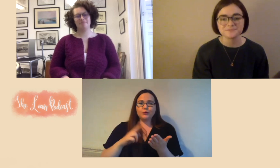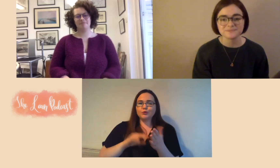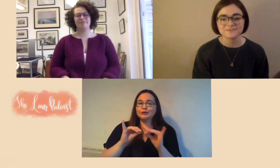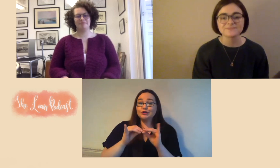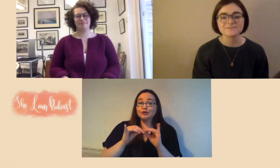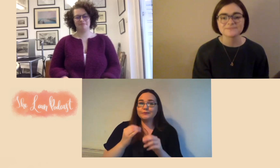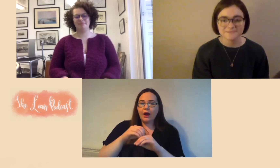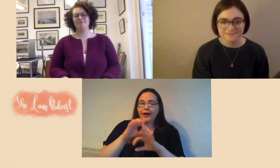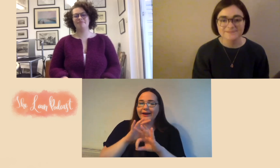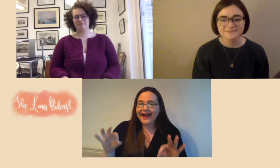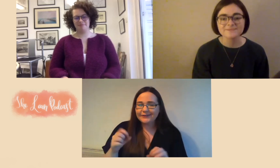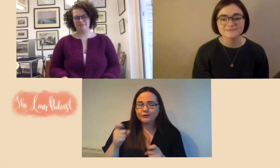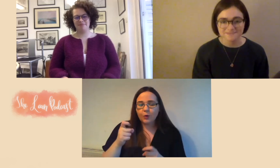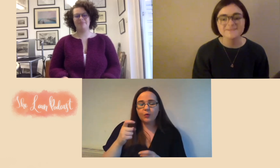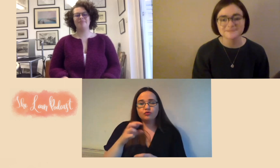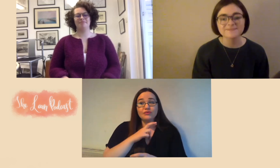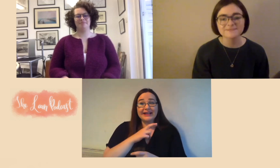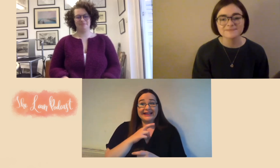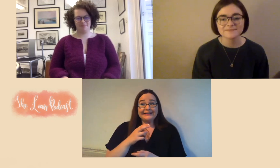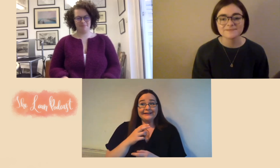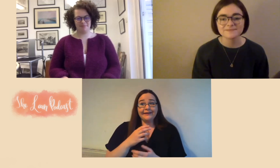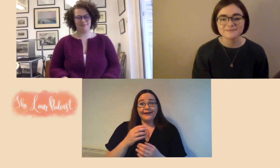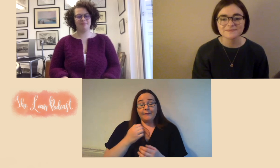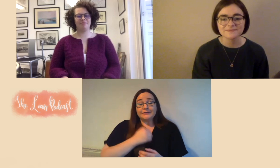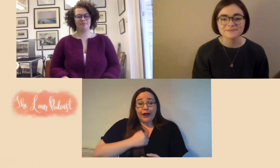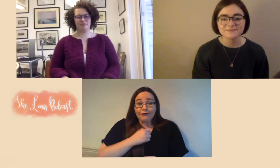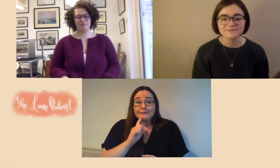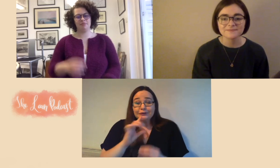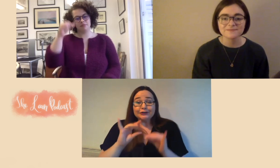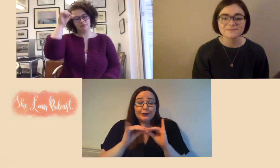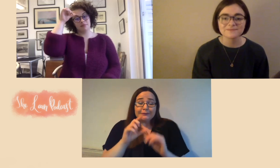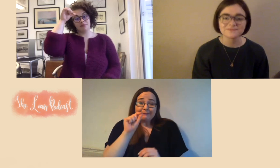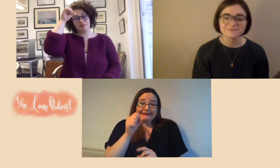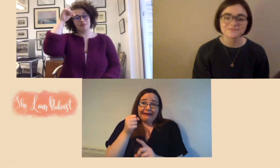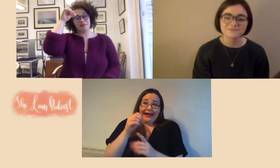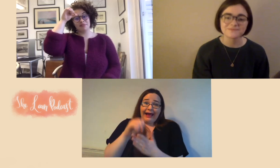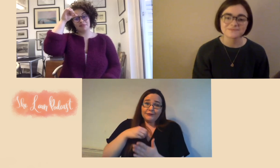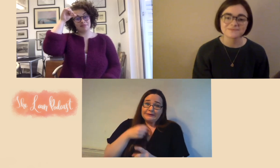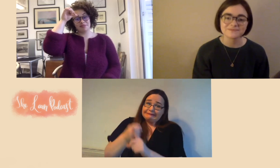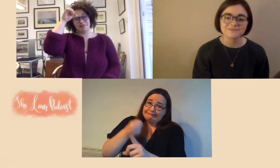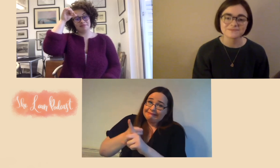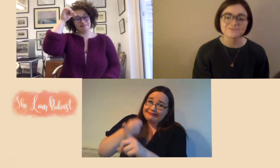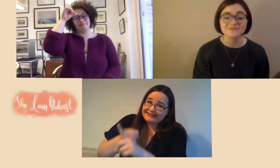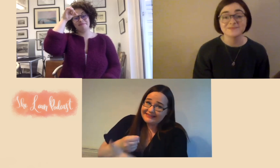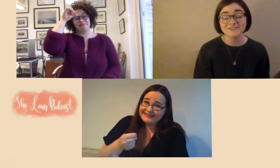I can see that it's a lot harder work. There's a lot more preparation involved than normal.